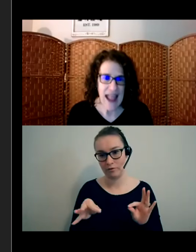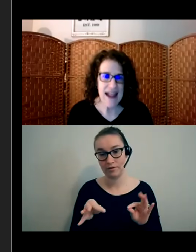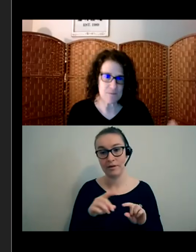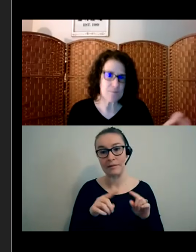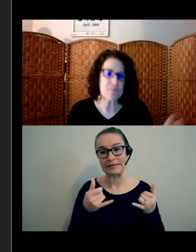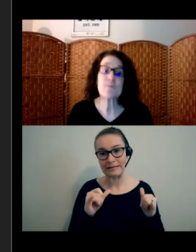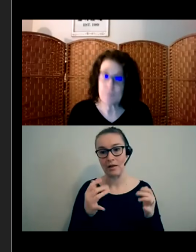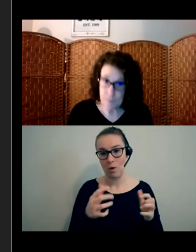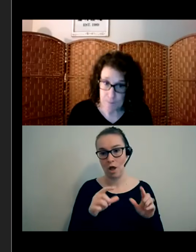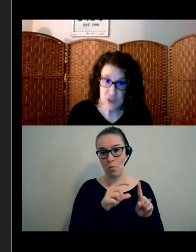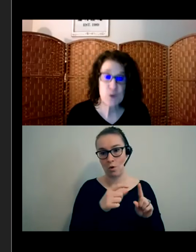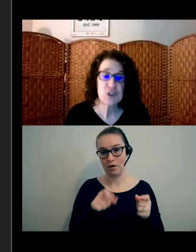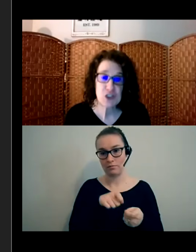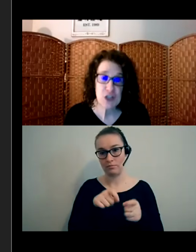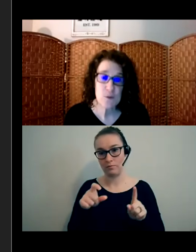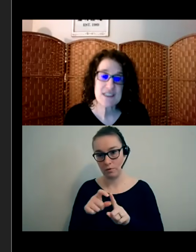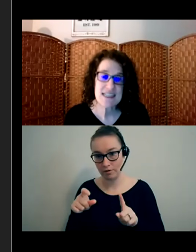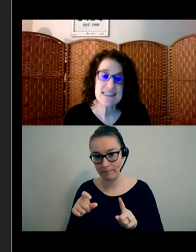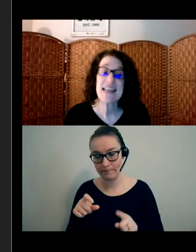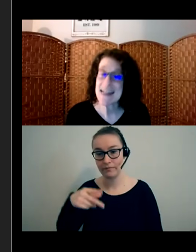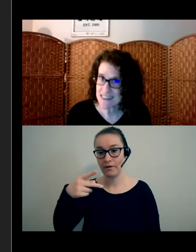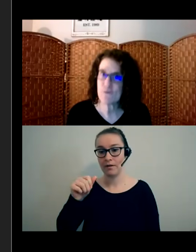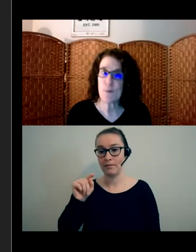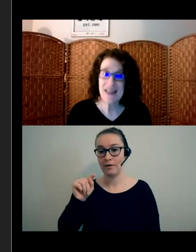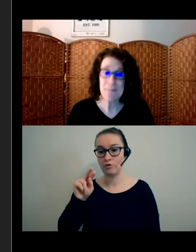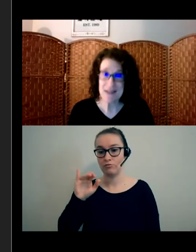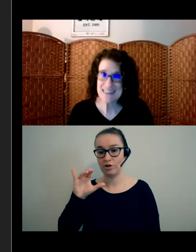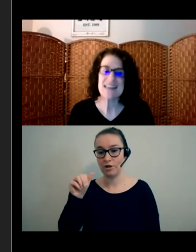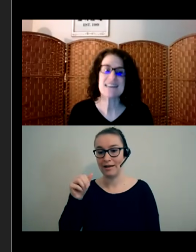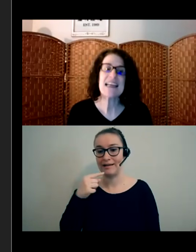And Patricia chatted and said, "thanks, that makes sense,"